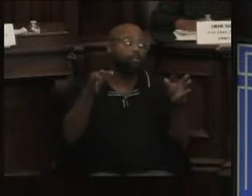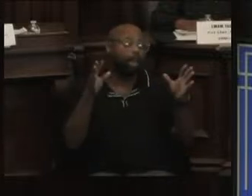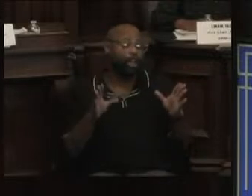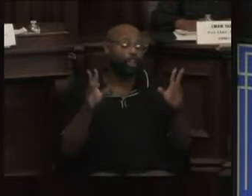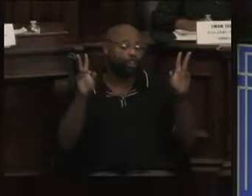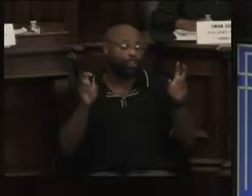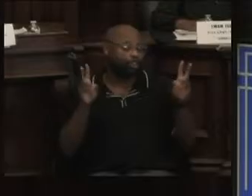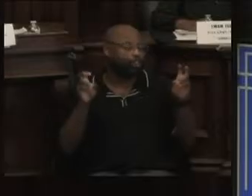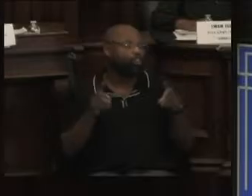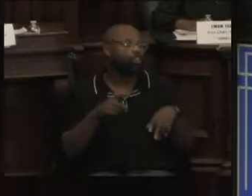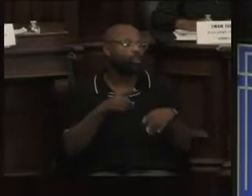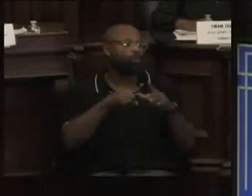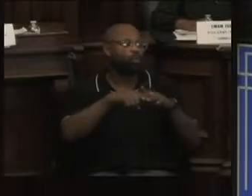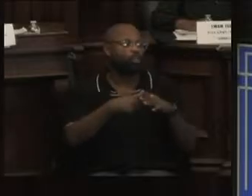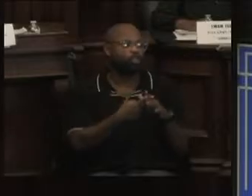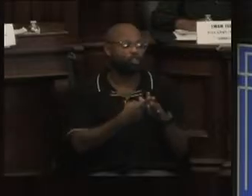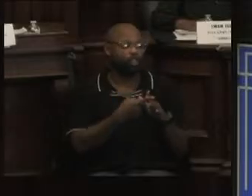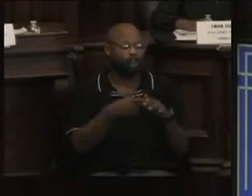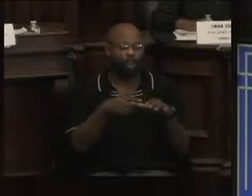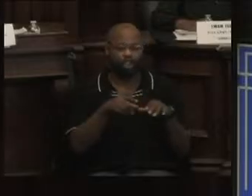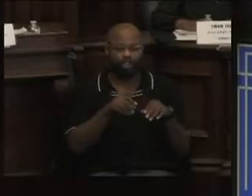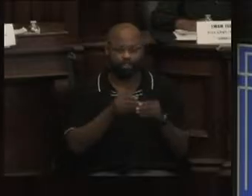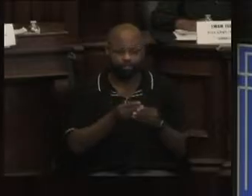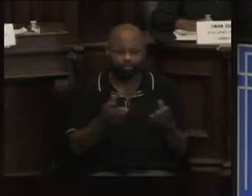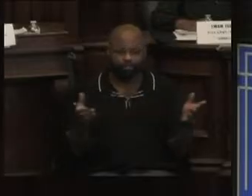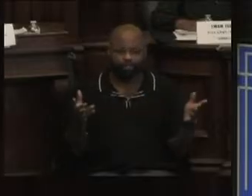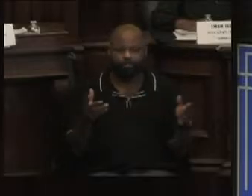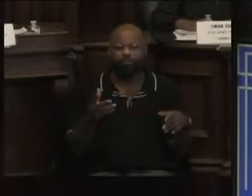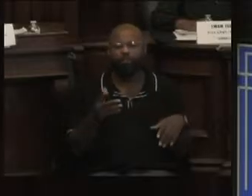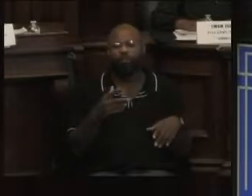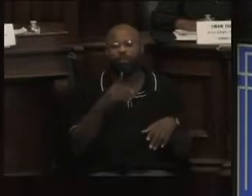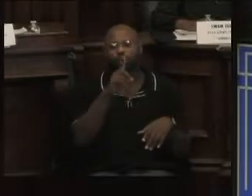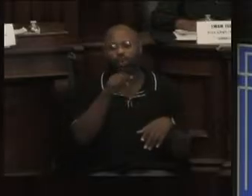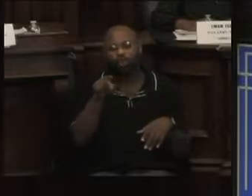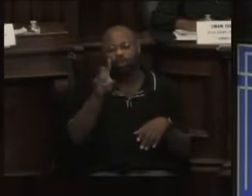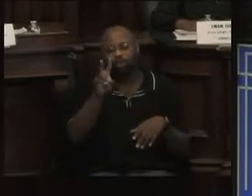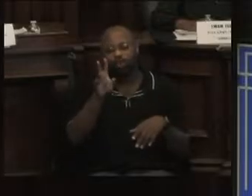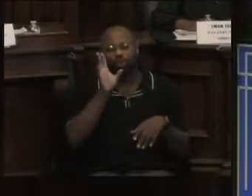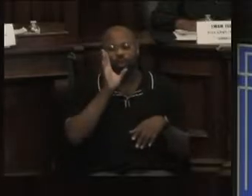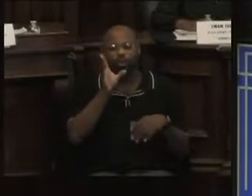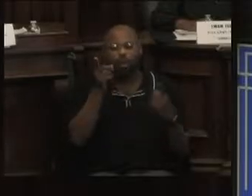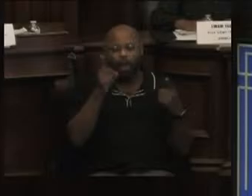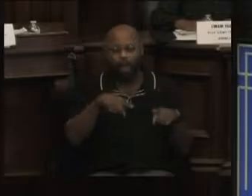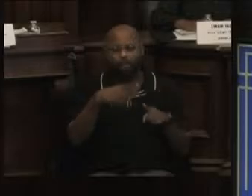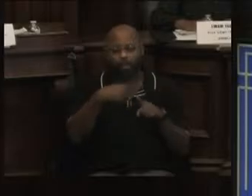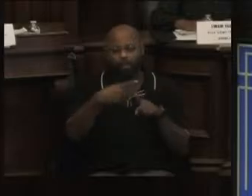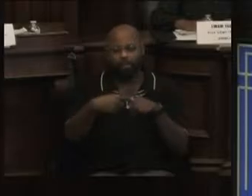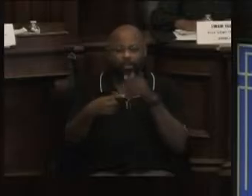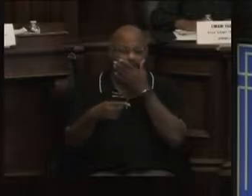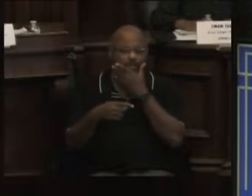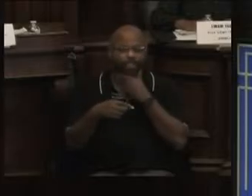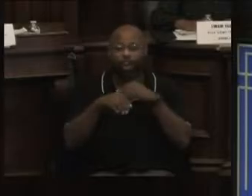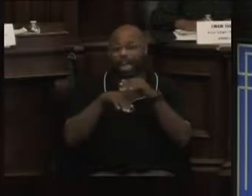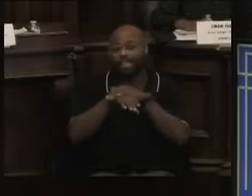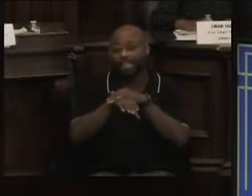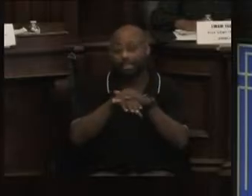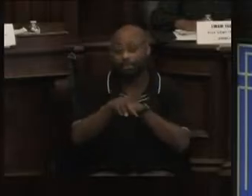would hand this out now public explainers, we're going to we've started doing these.